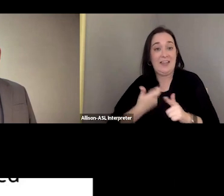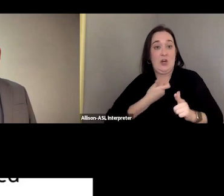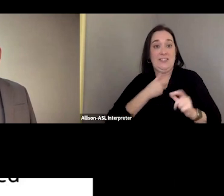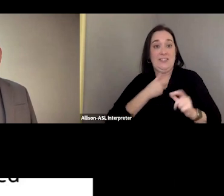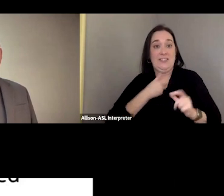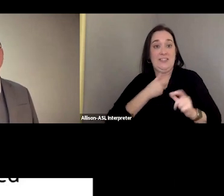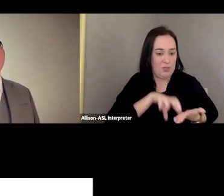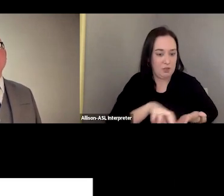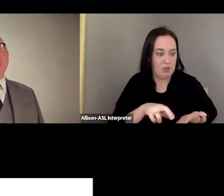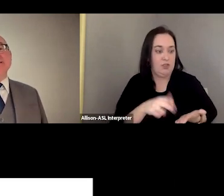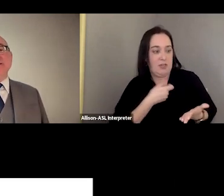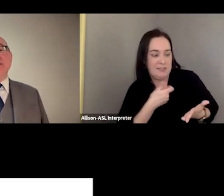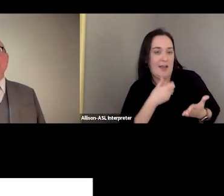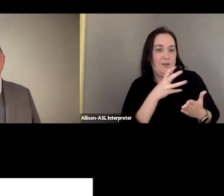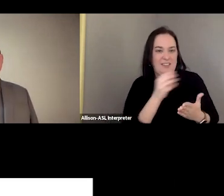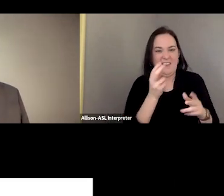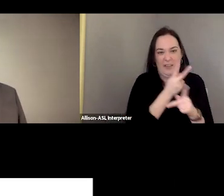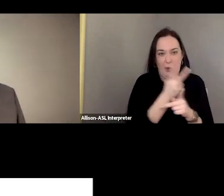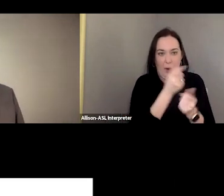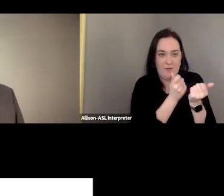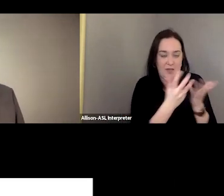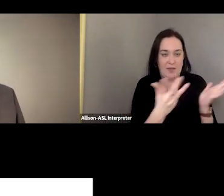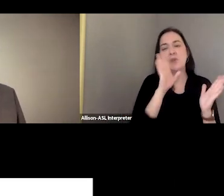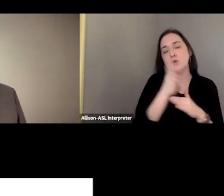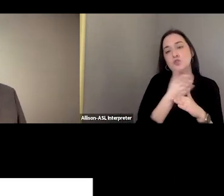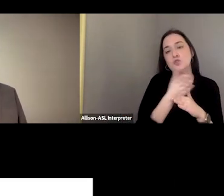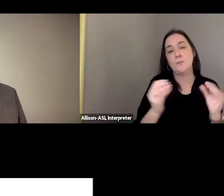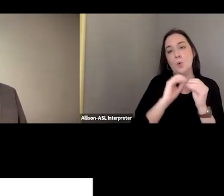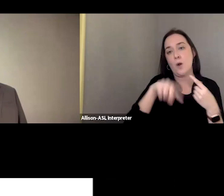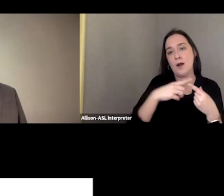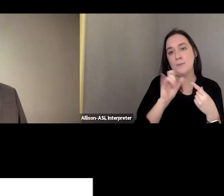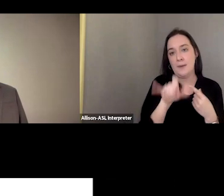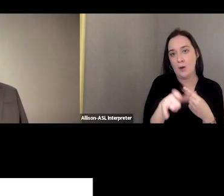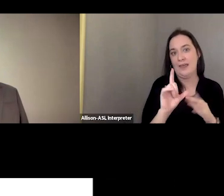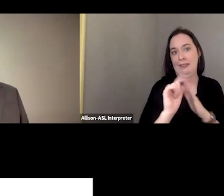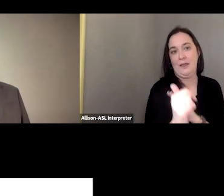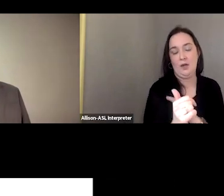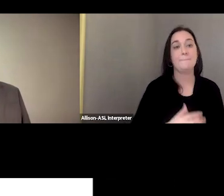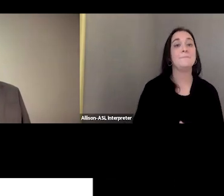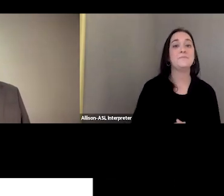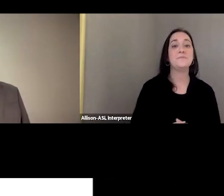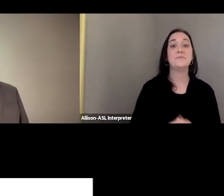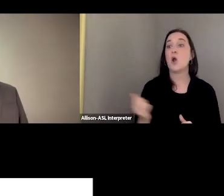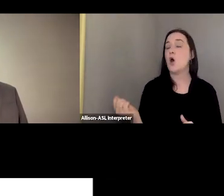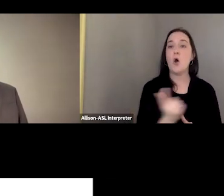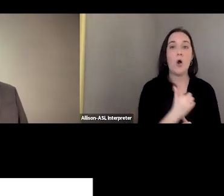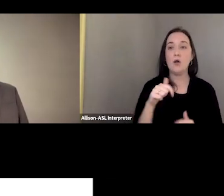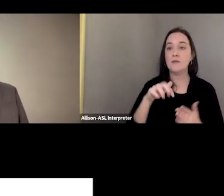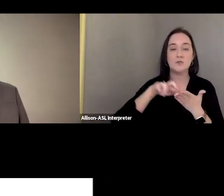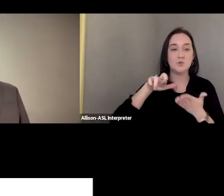And I'll tell you a little more about what that is. I will quickly again identify that, all of this research is being done, and there's a large research group behind me